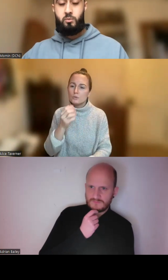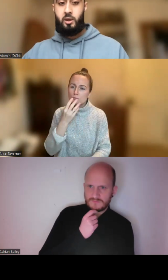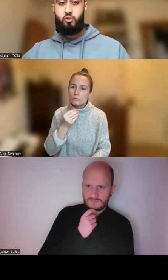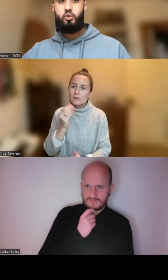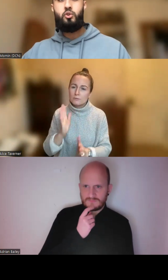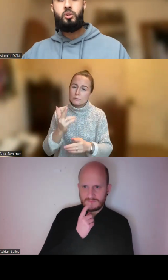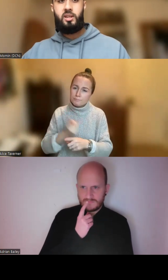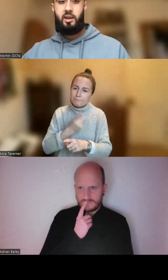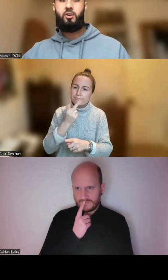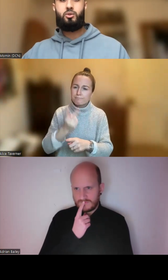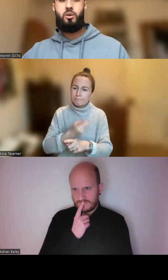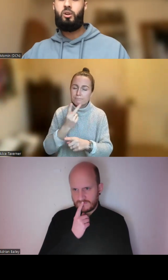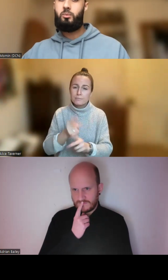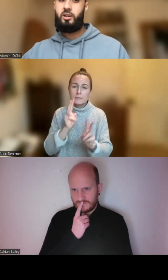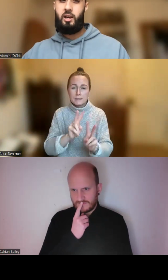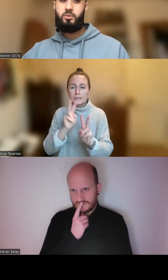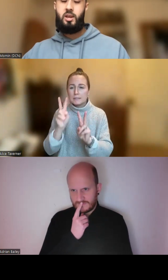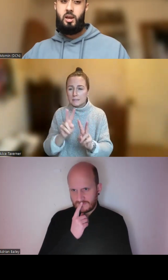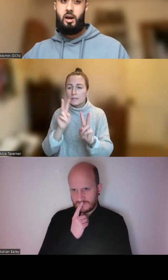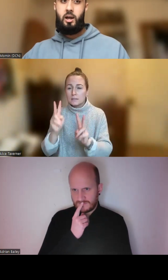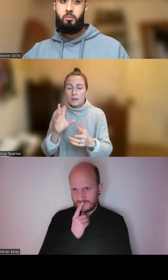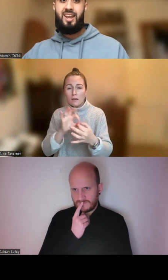Sometimes you do need to get in touch with them multiple times and paid